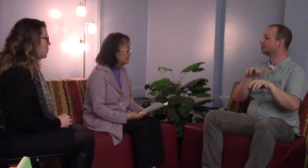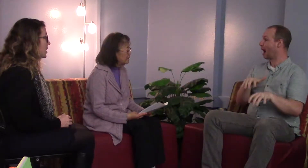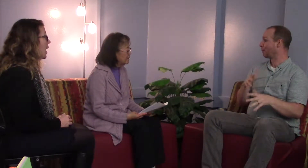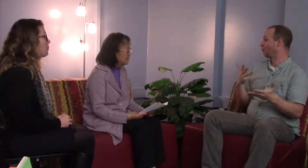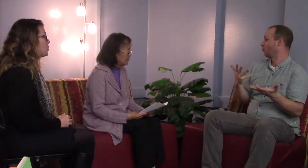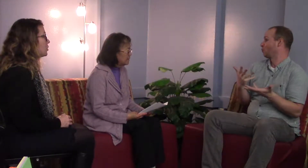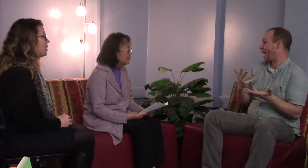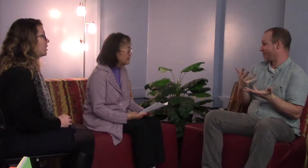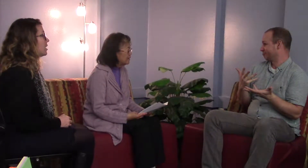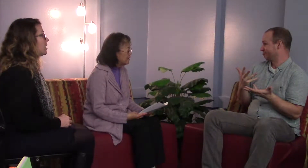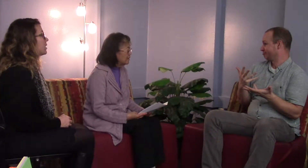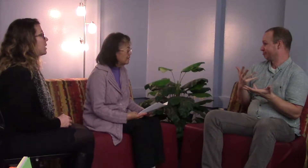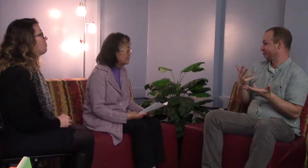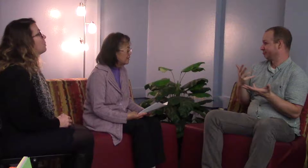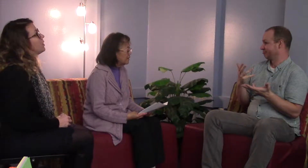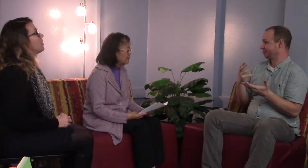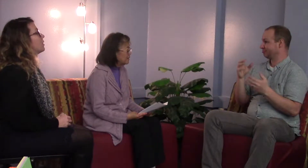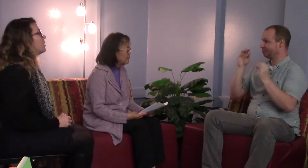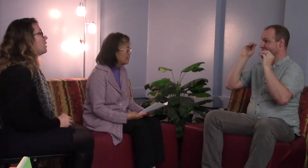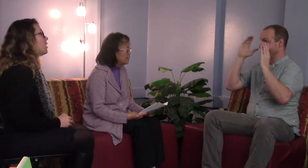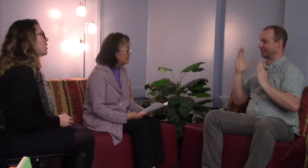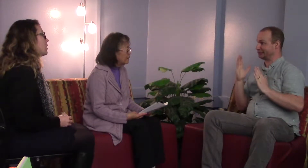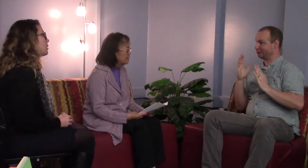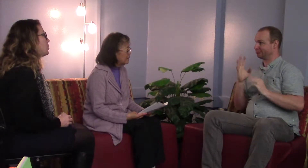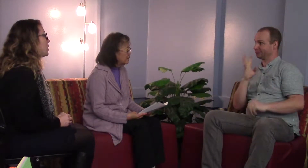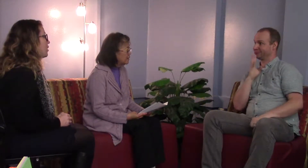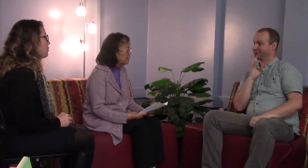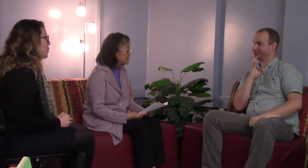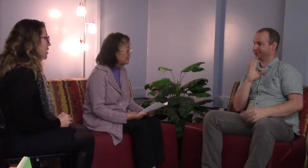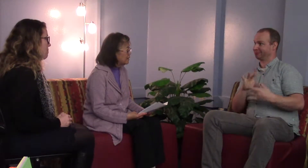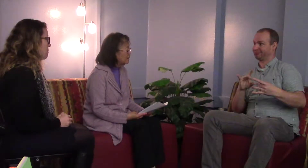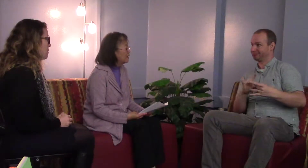or the captioner can be a communicator for them.